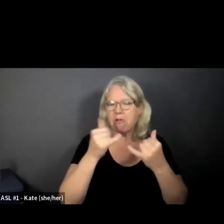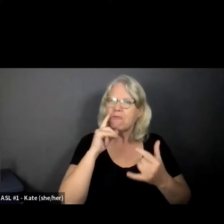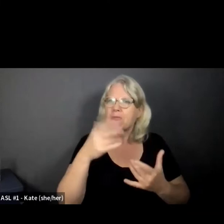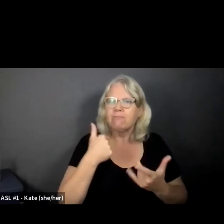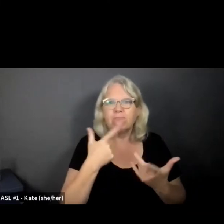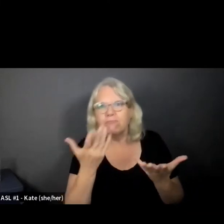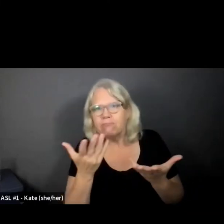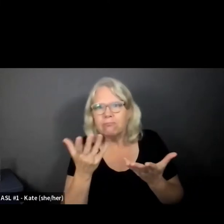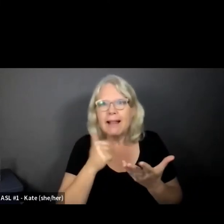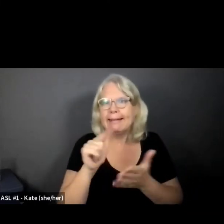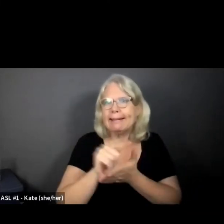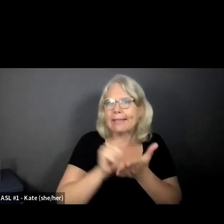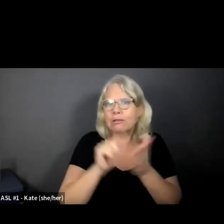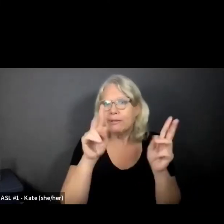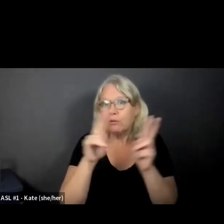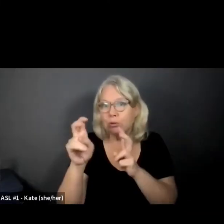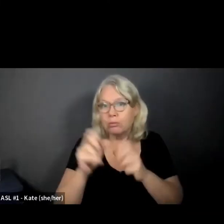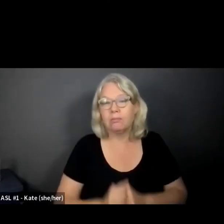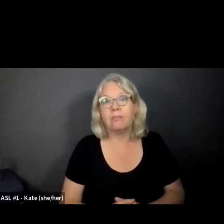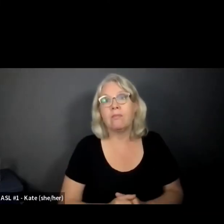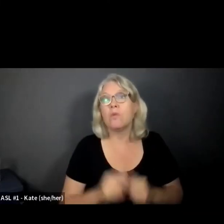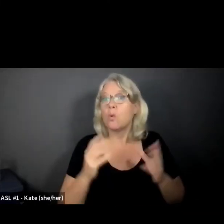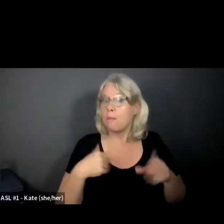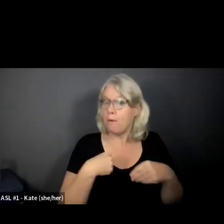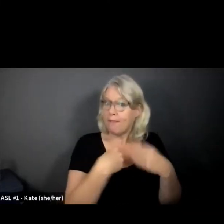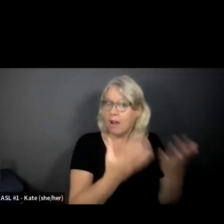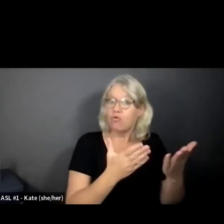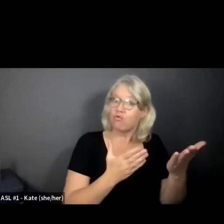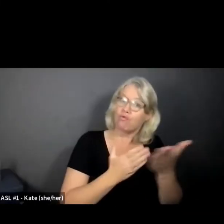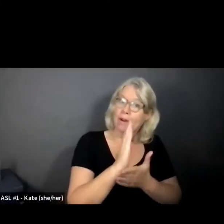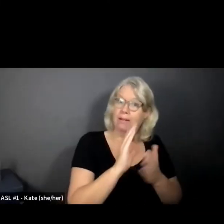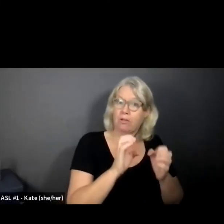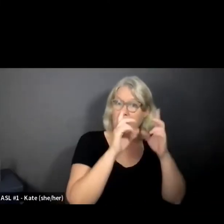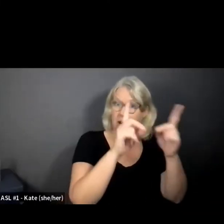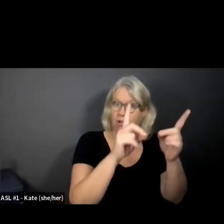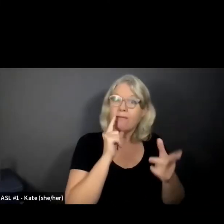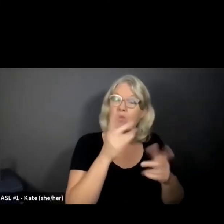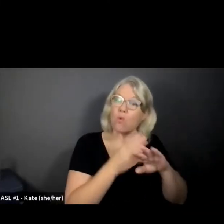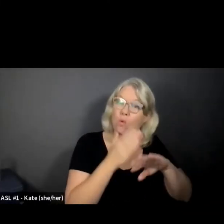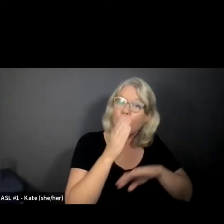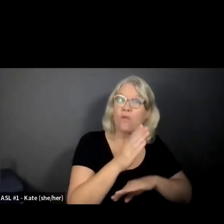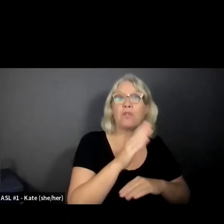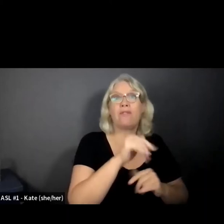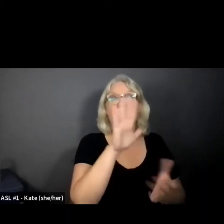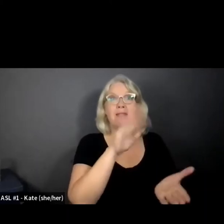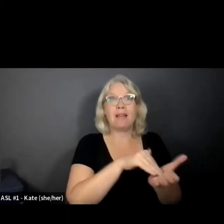WE PROVIDED RIGHTS EDUCATION TO OVER 5300 PEOPLE ACROSS ONTARIO AND CANADA.